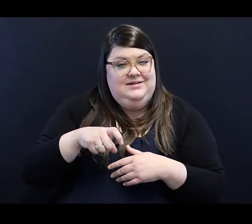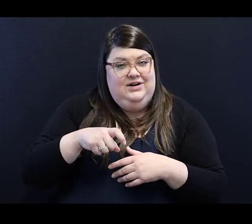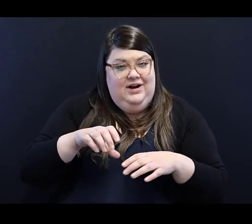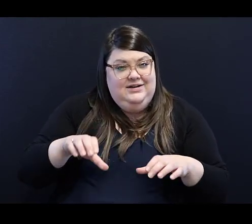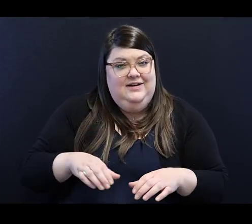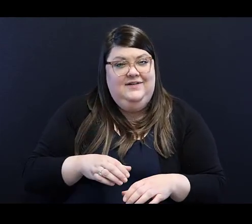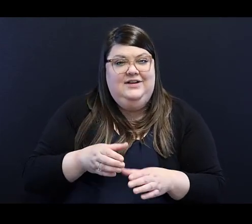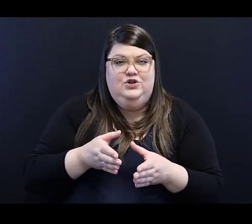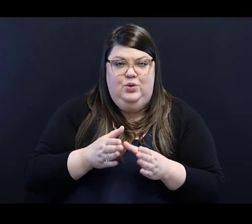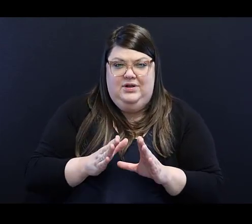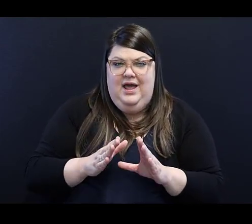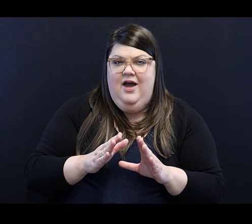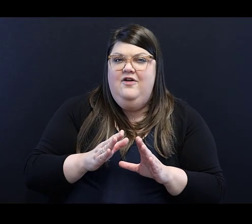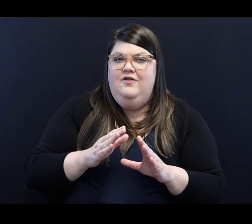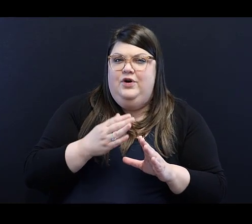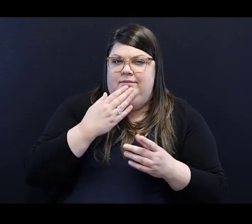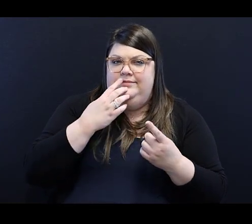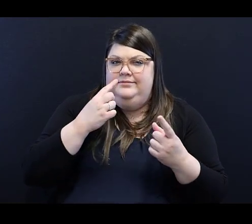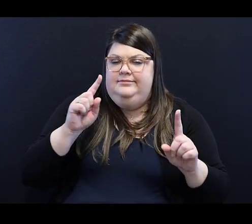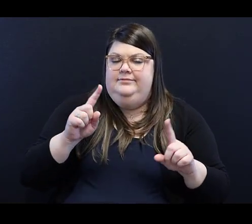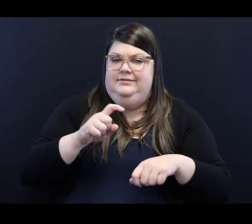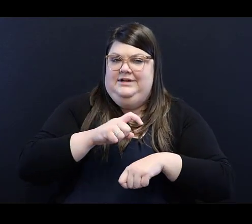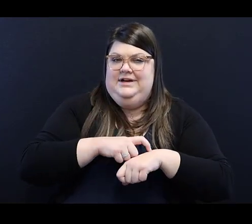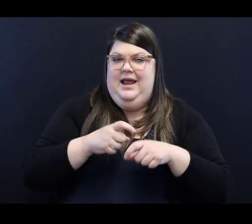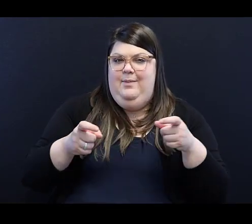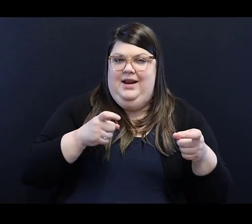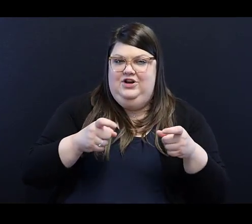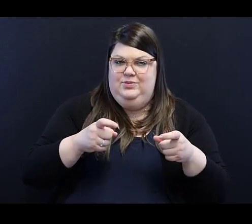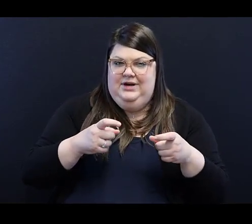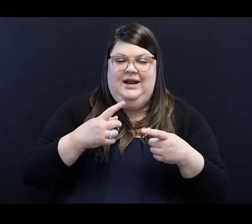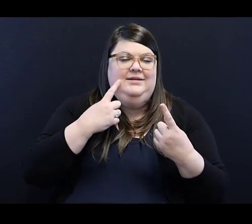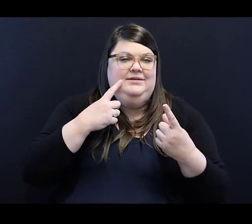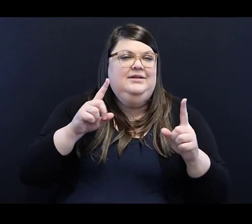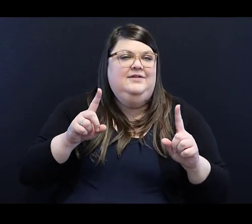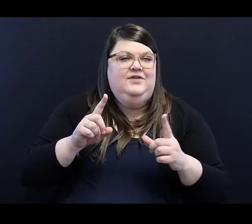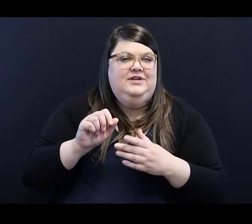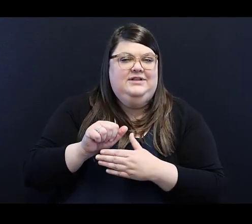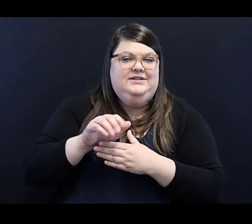for effective time management and successful product submission. Let’s get started: